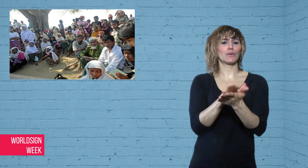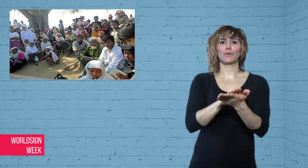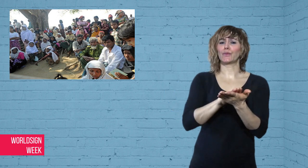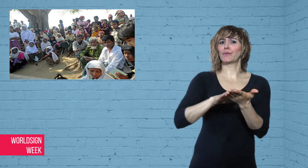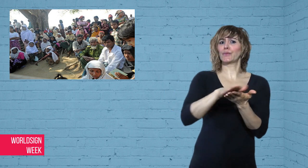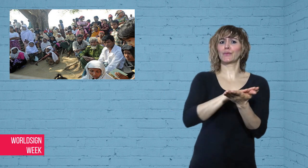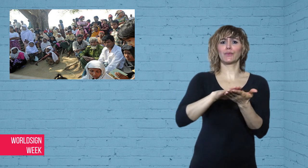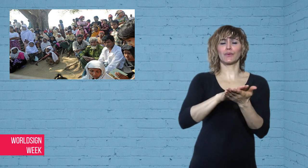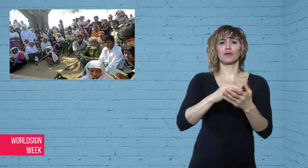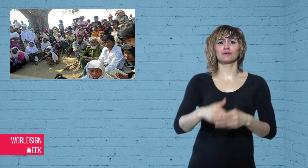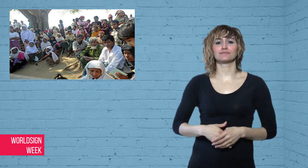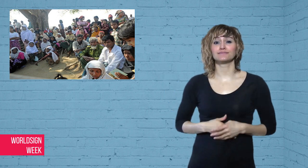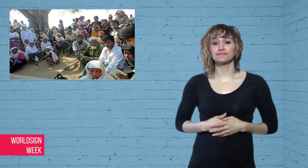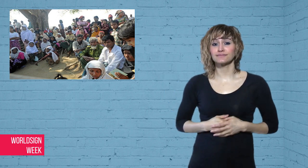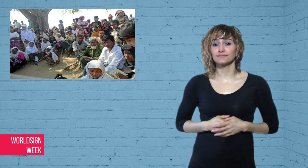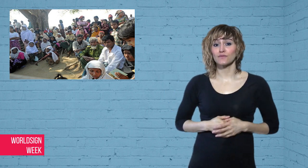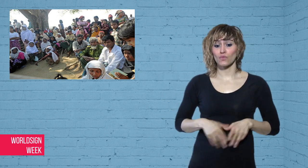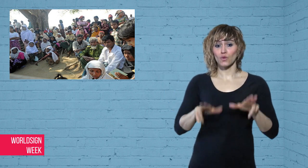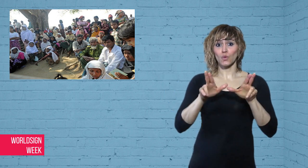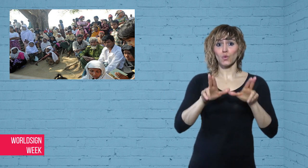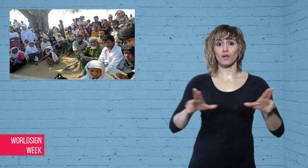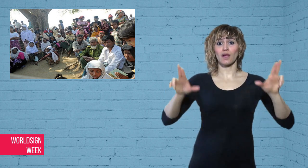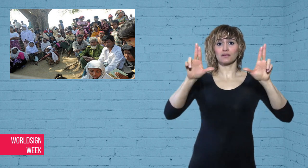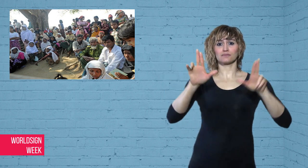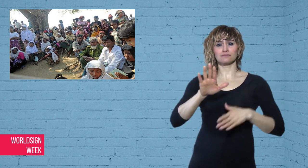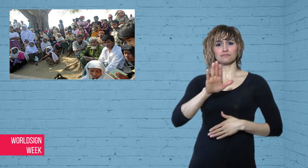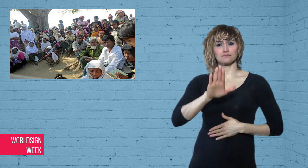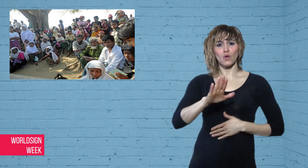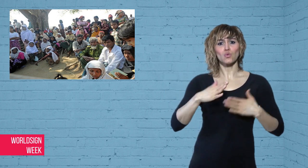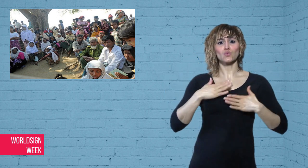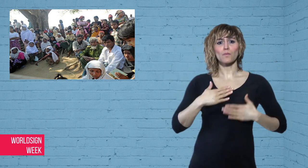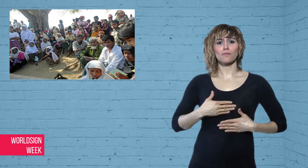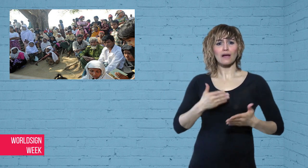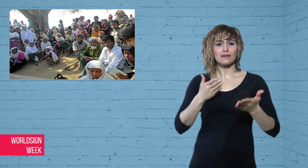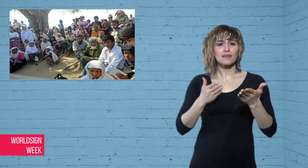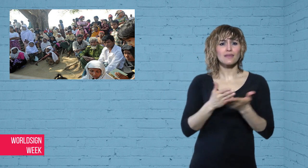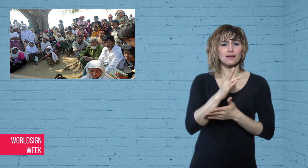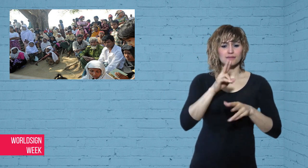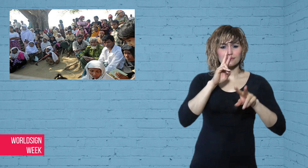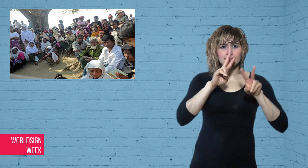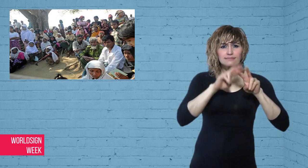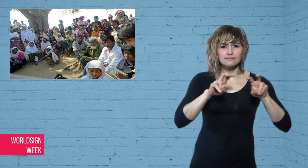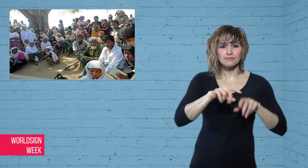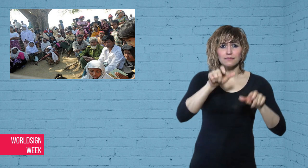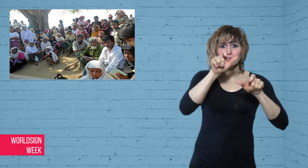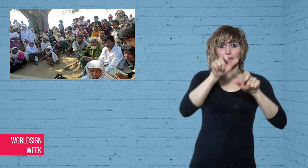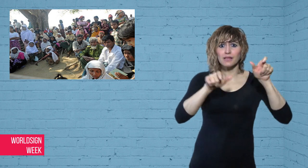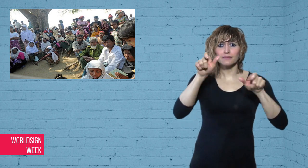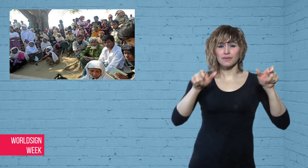UN human rights investigators,